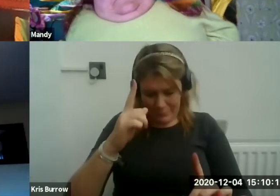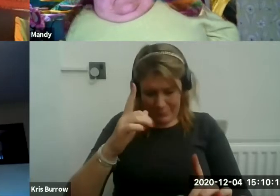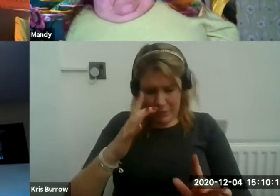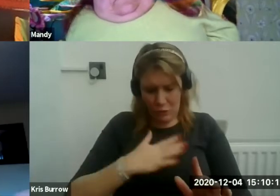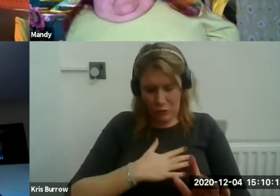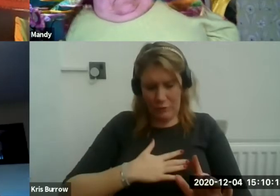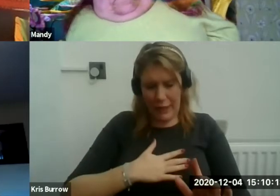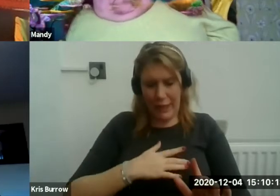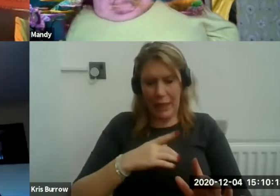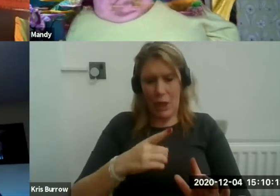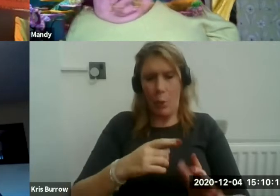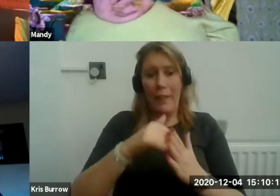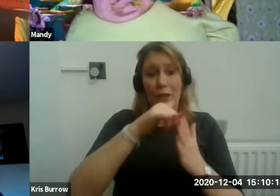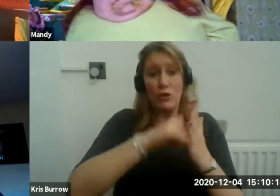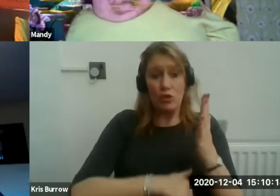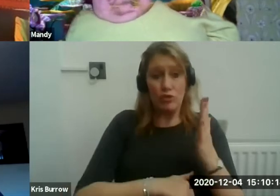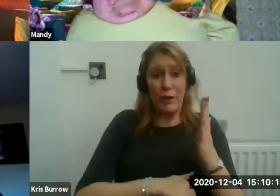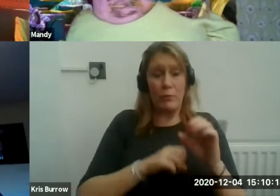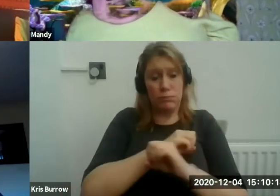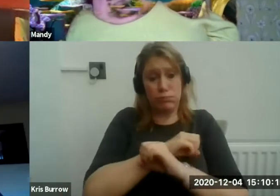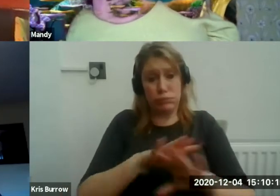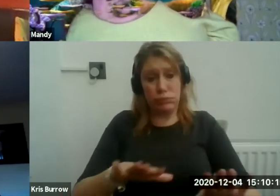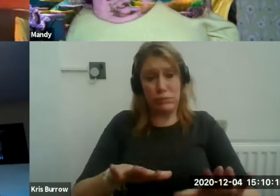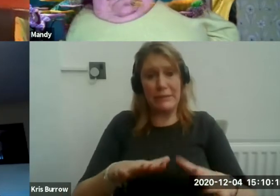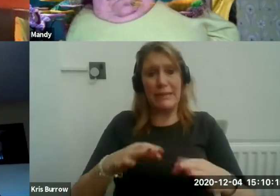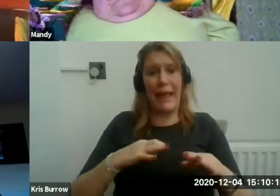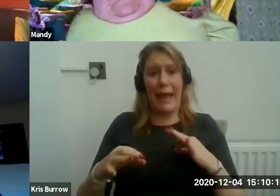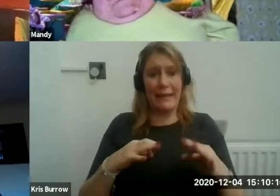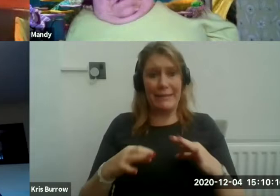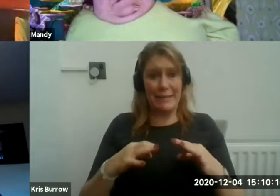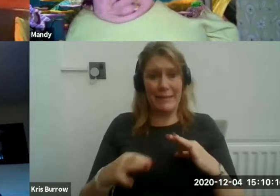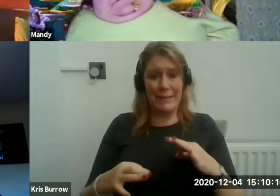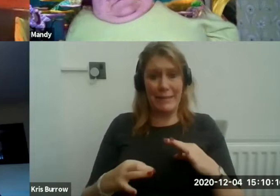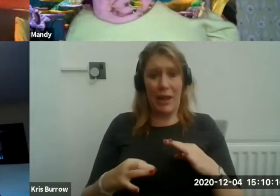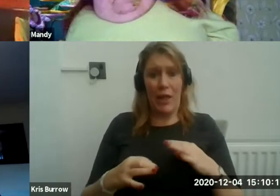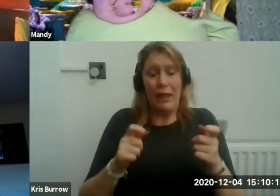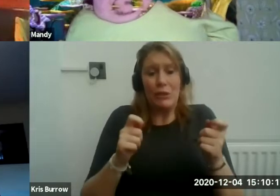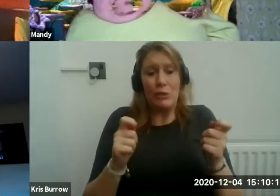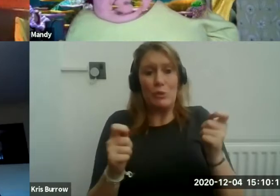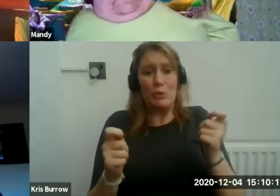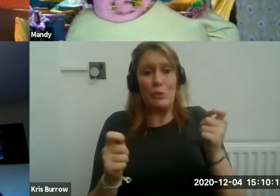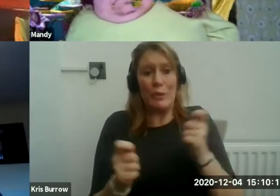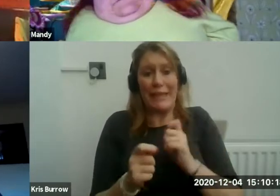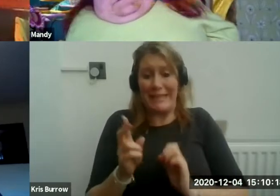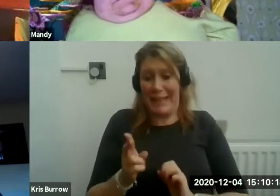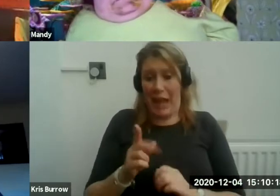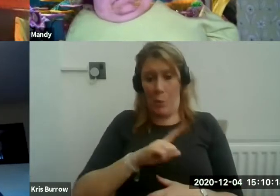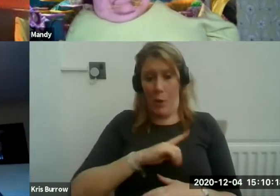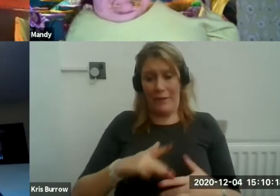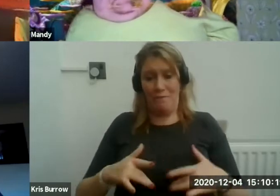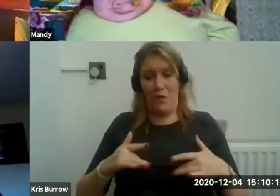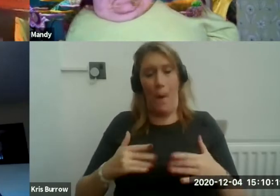went to the actors they were tweaked again, so that they felt natural, that